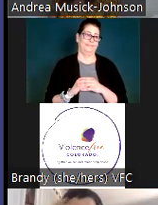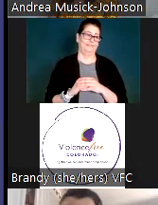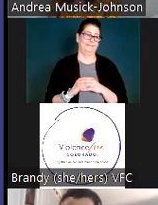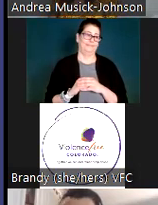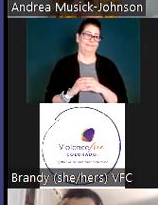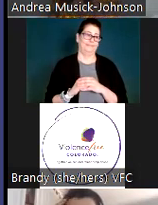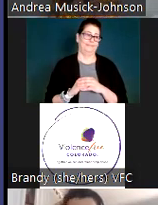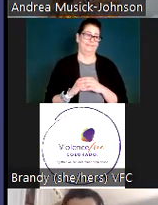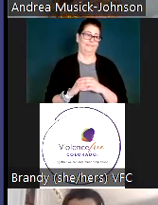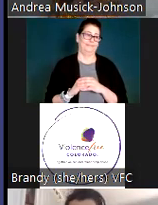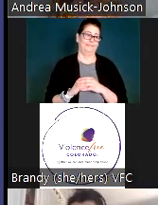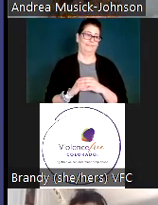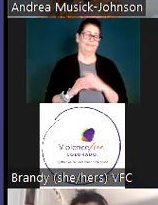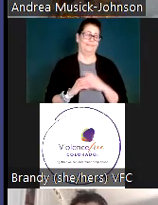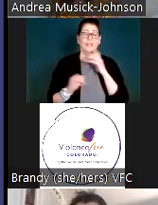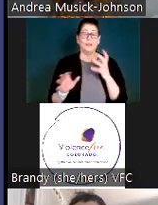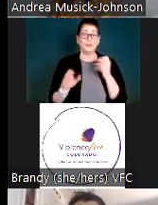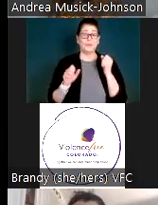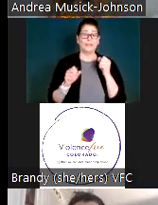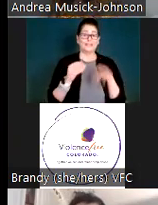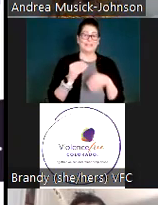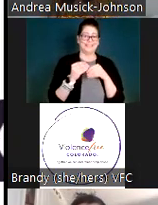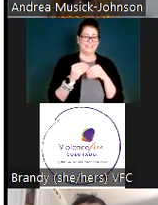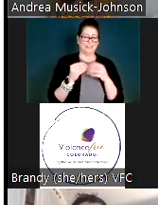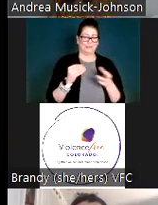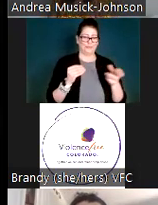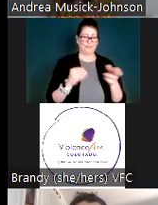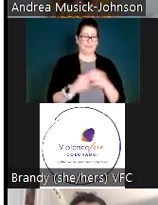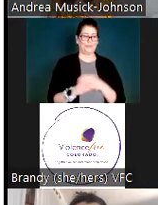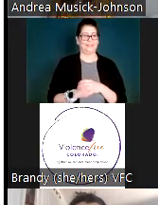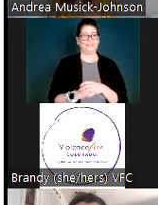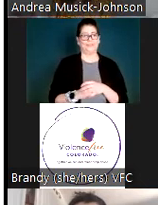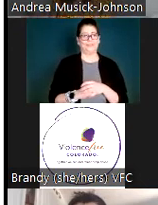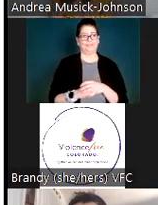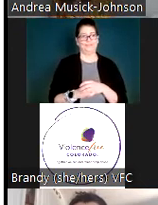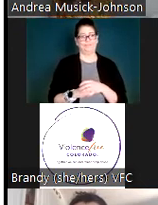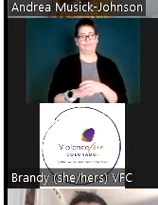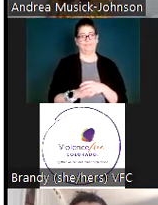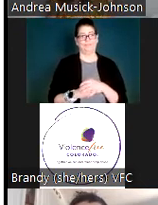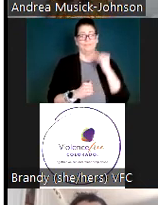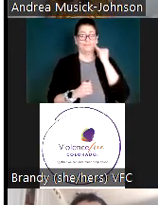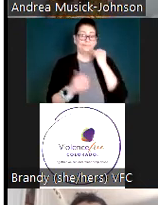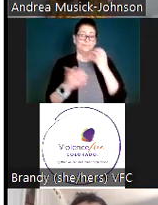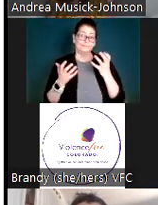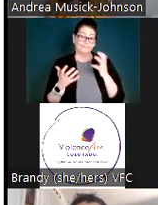So I'd like to quickly go over the additional VINE resources. If you'd like, you can contact VINE support,